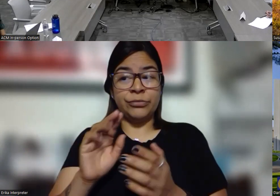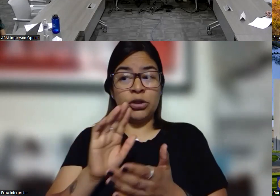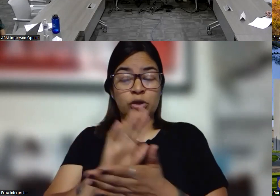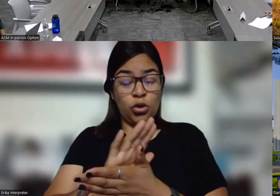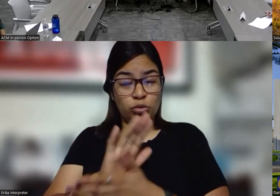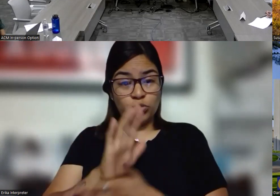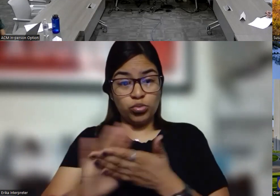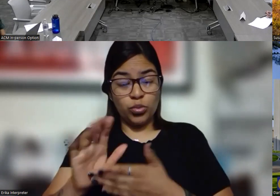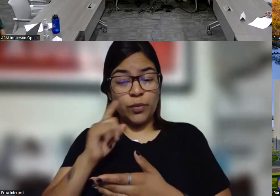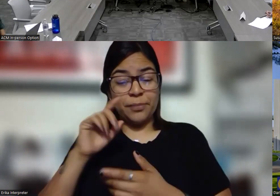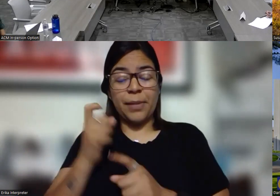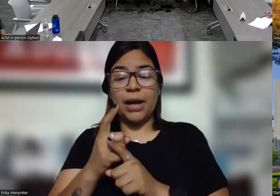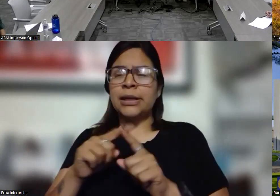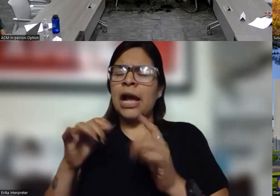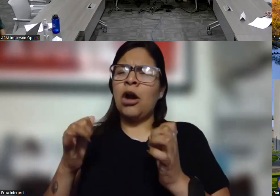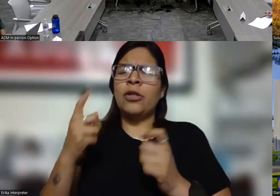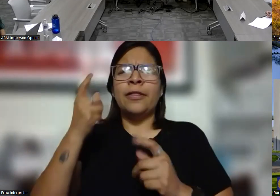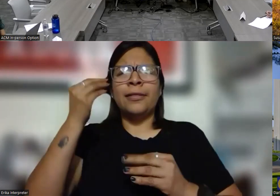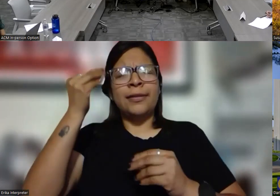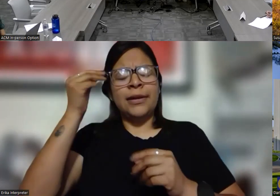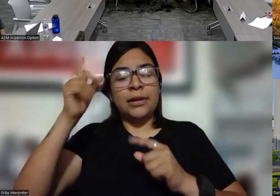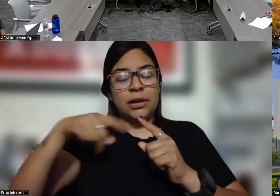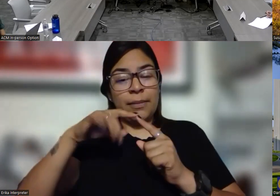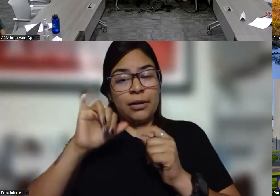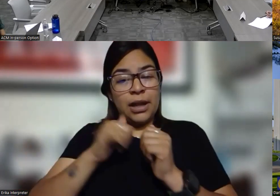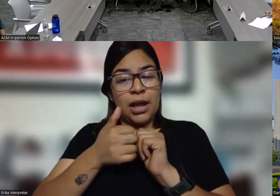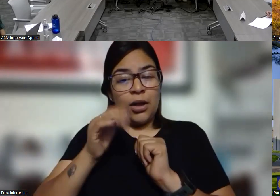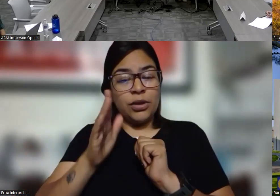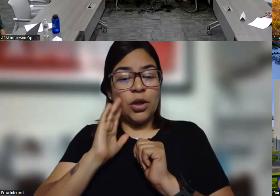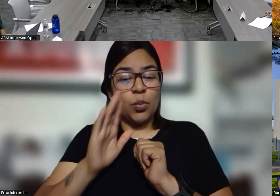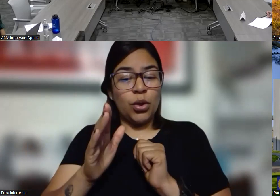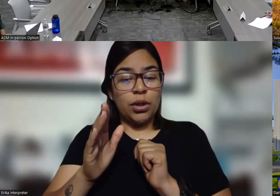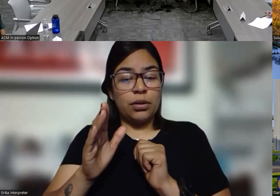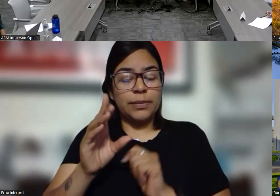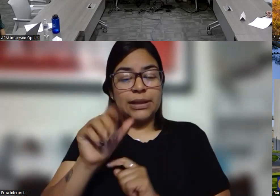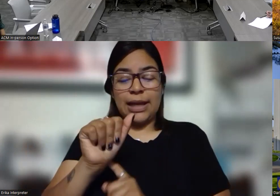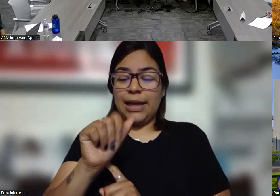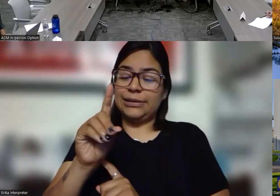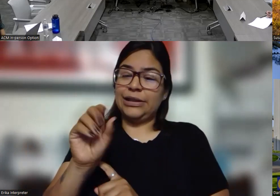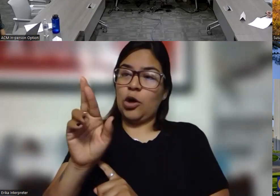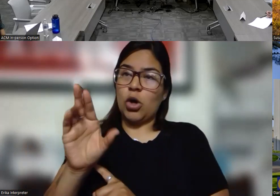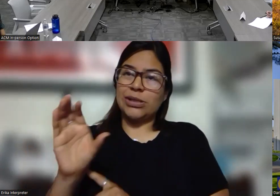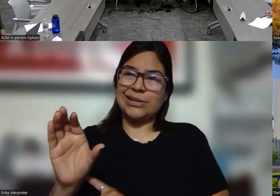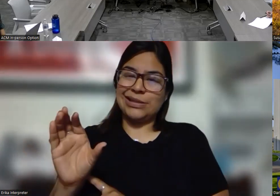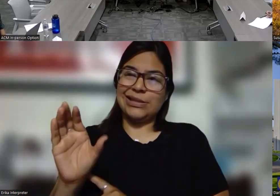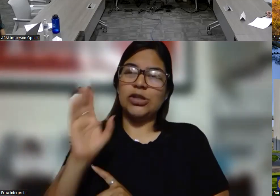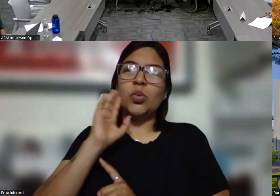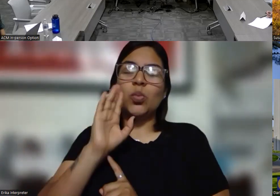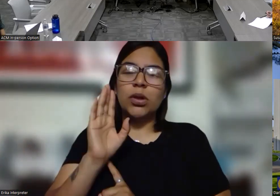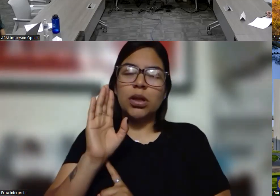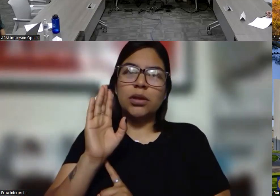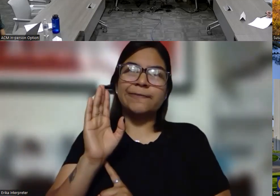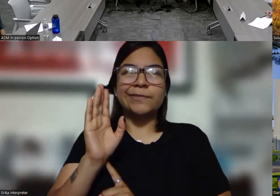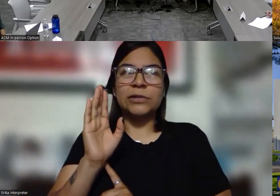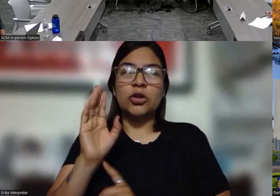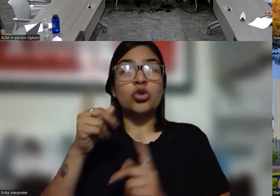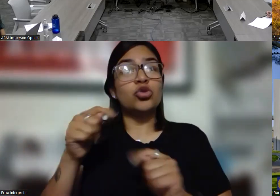capacity a and labor force development if the adrcs can draw upon students from graduate or